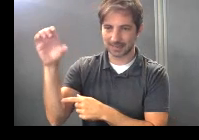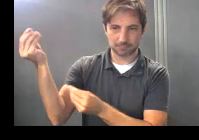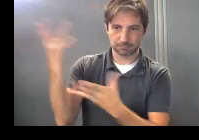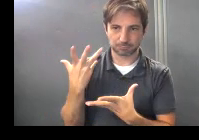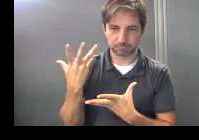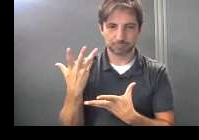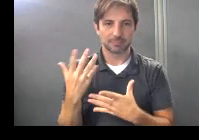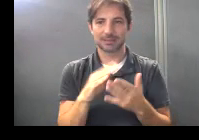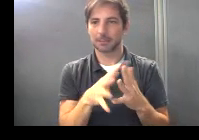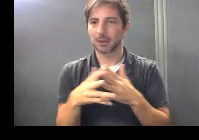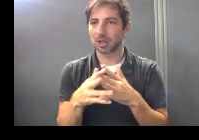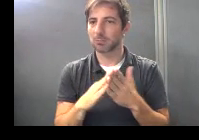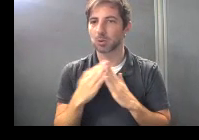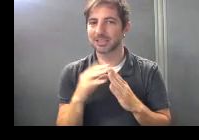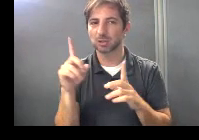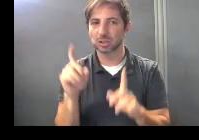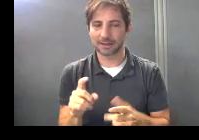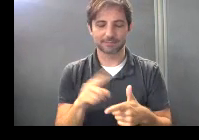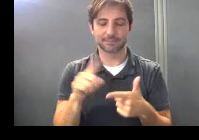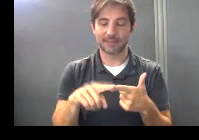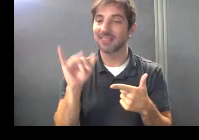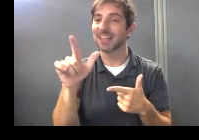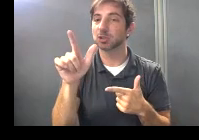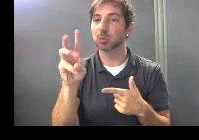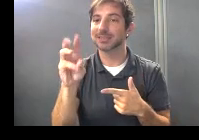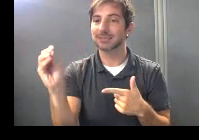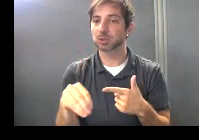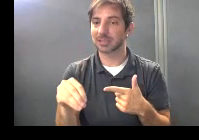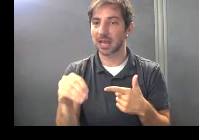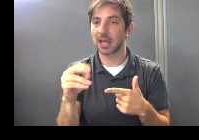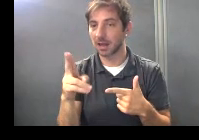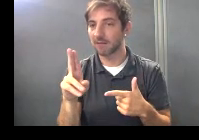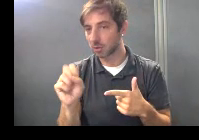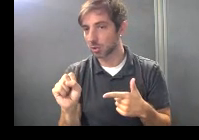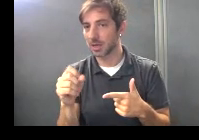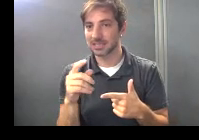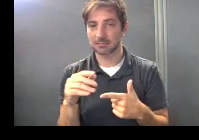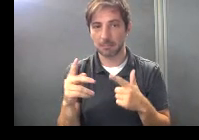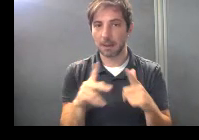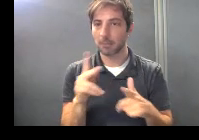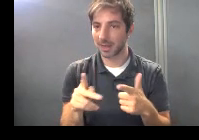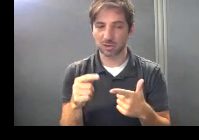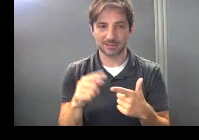THEY COMPRISE 26% OF THE POPULATION, LARGEST MINORITY GROUP IN THE UNITED STATES AND THE